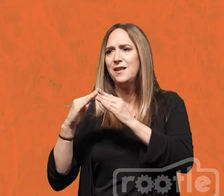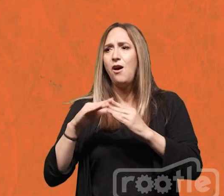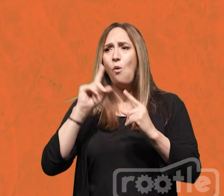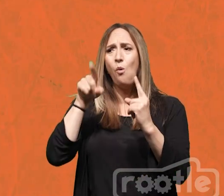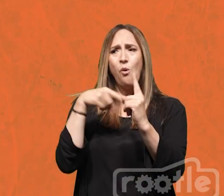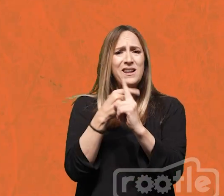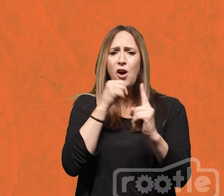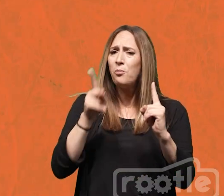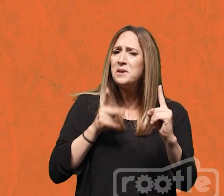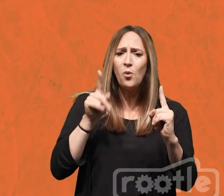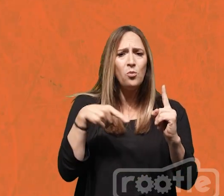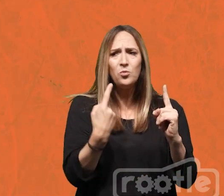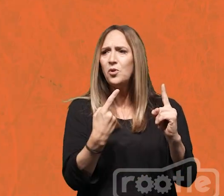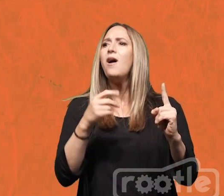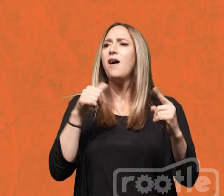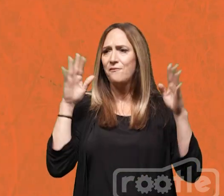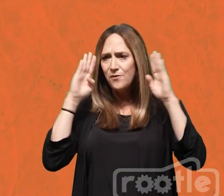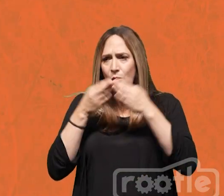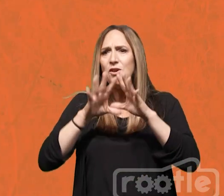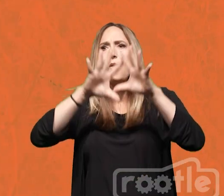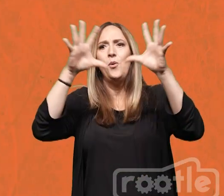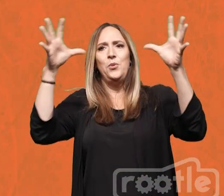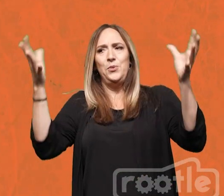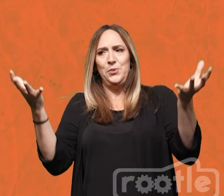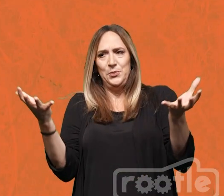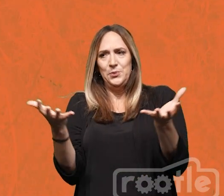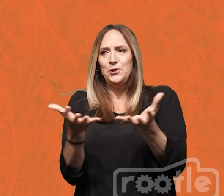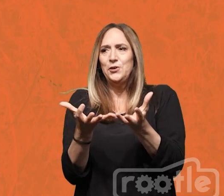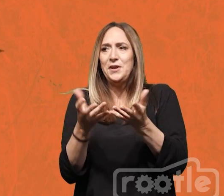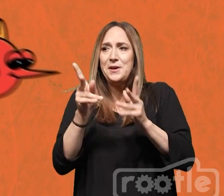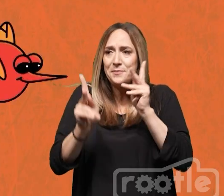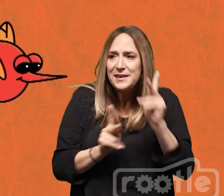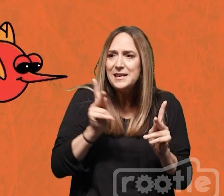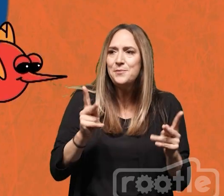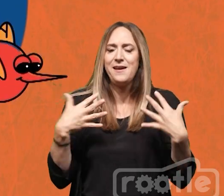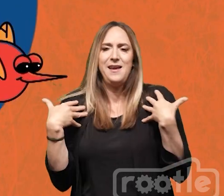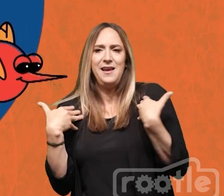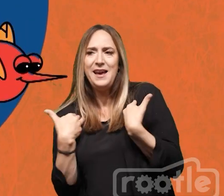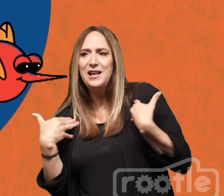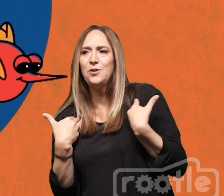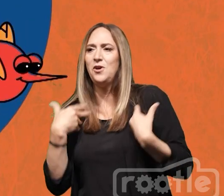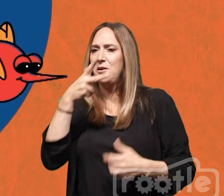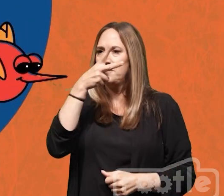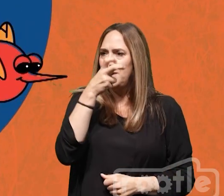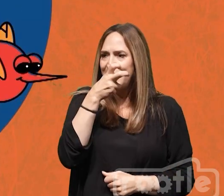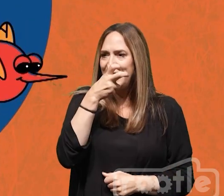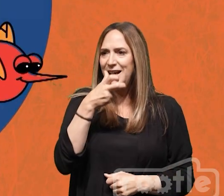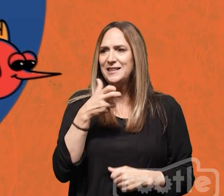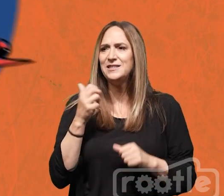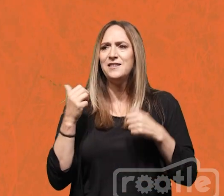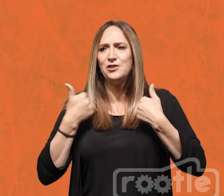Public health epidemiologists work with the whole community, from people to animals to insects, to keep everyone safe.